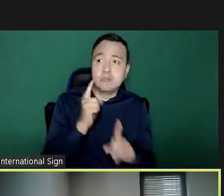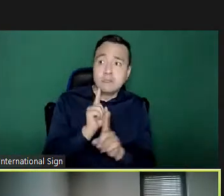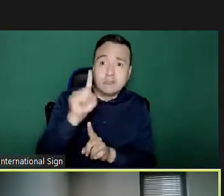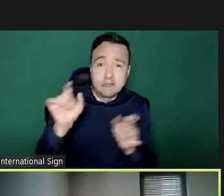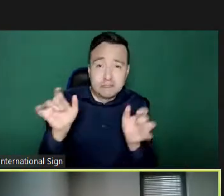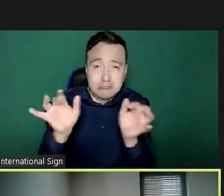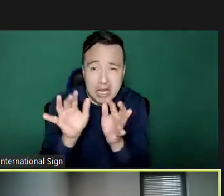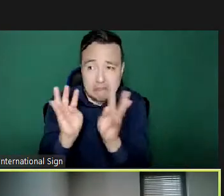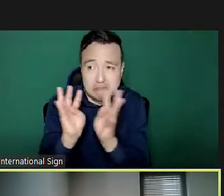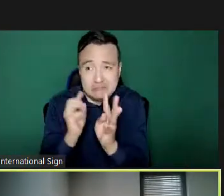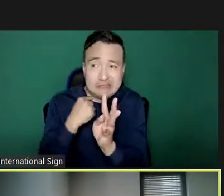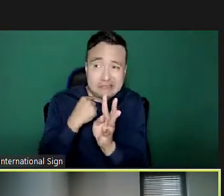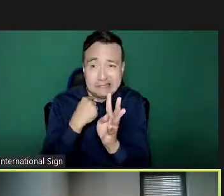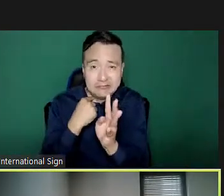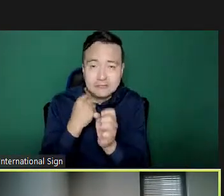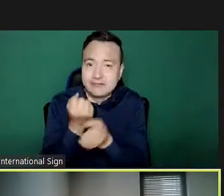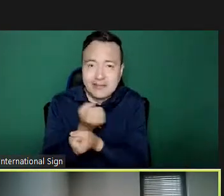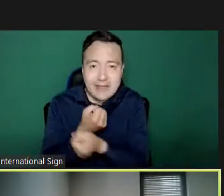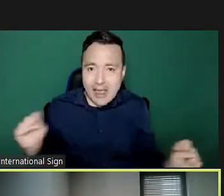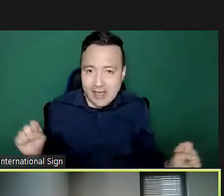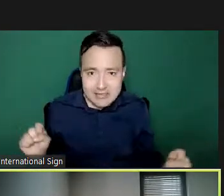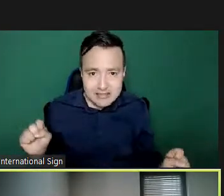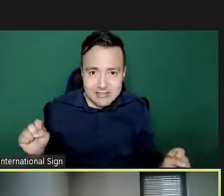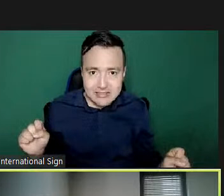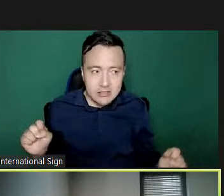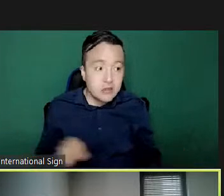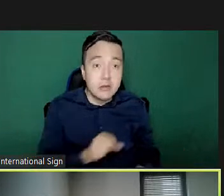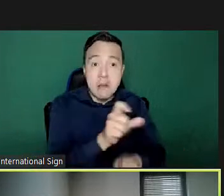segments of the health care system.